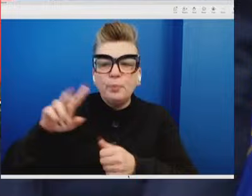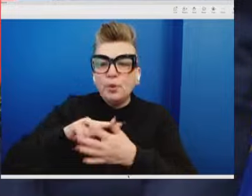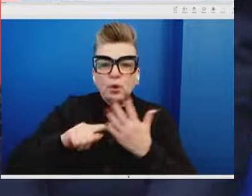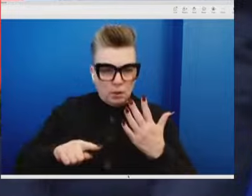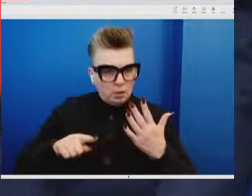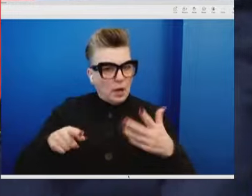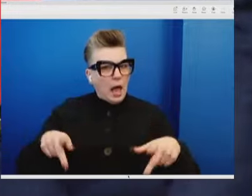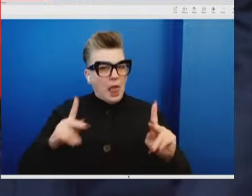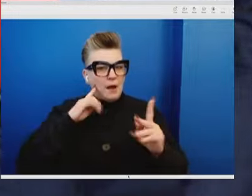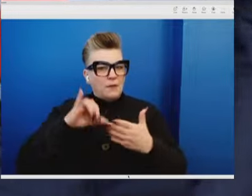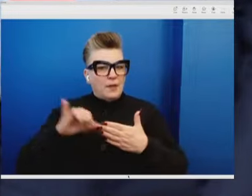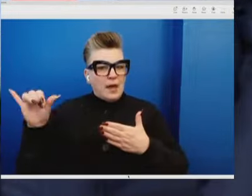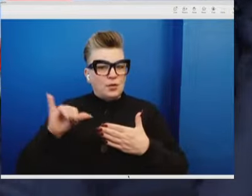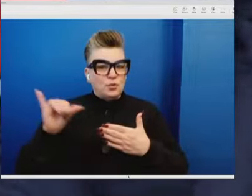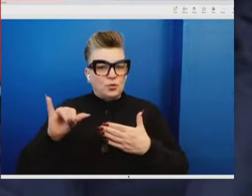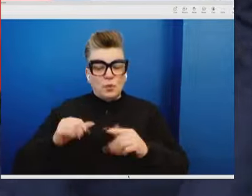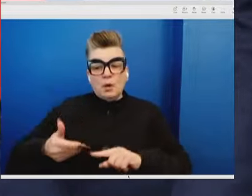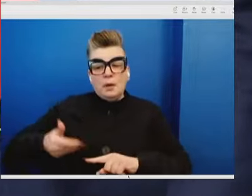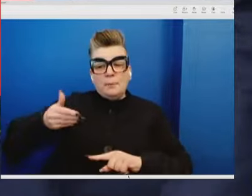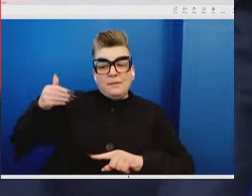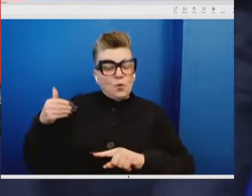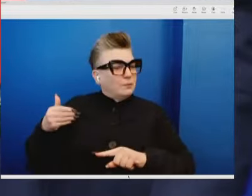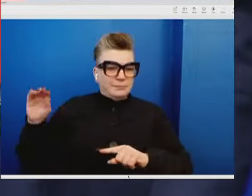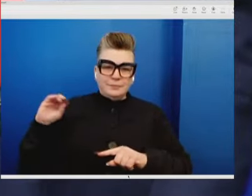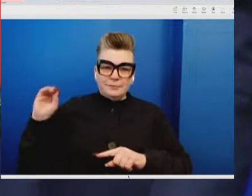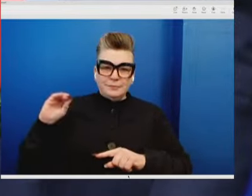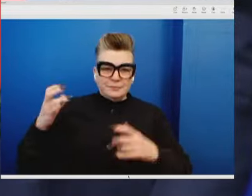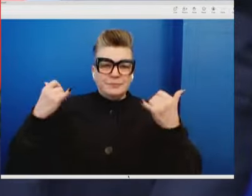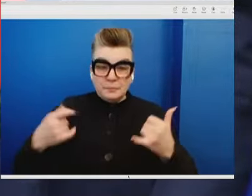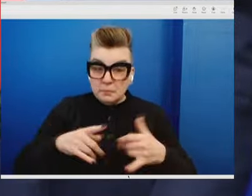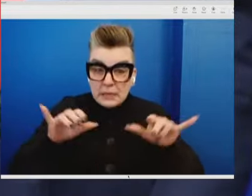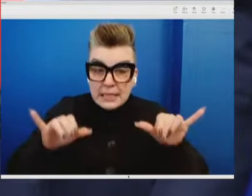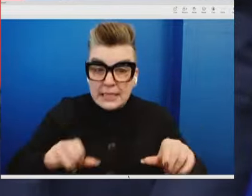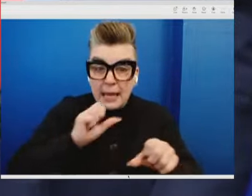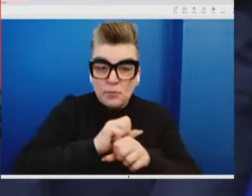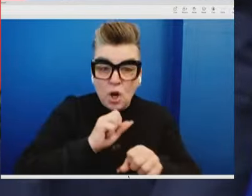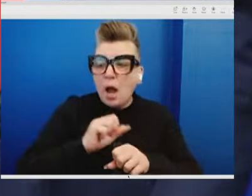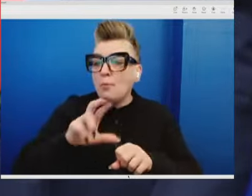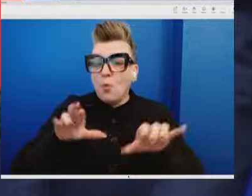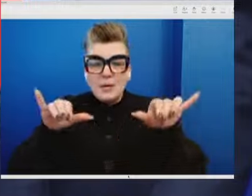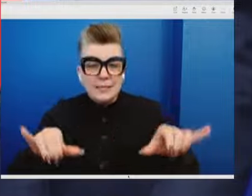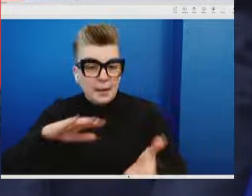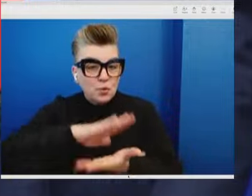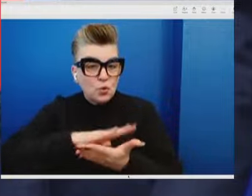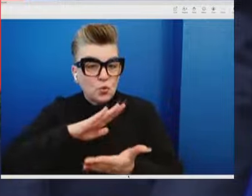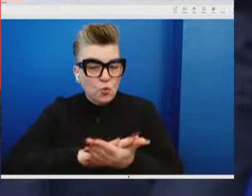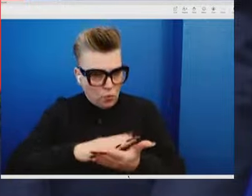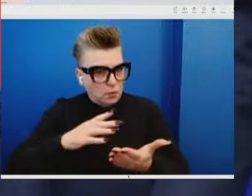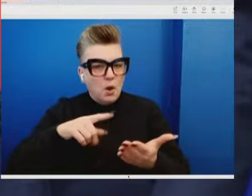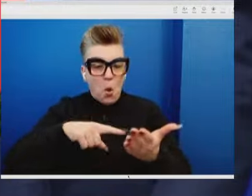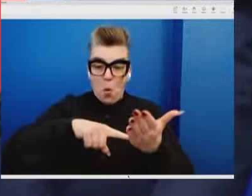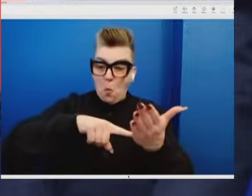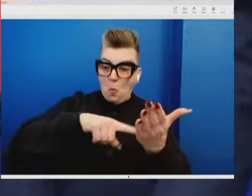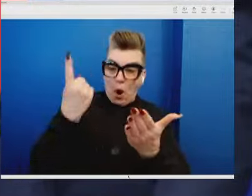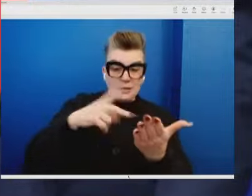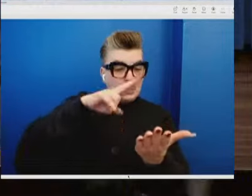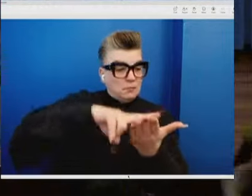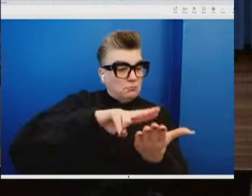it to continue to do, so as long as they have that same job or they're in the same school, we can do that without them having to repeatedly do it over and over.